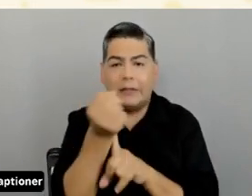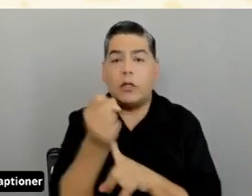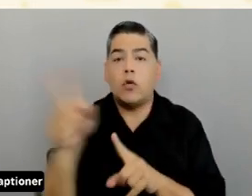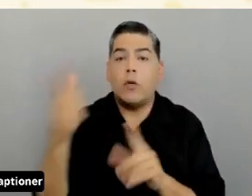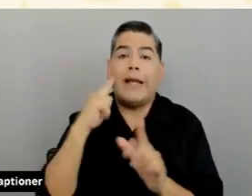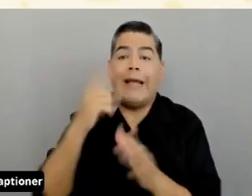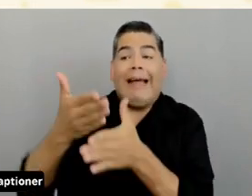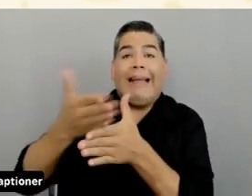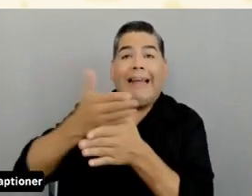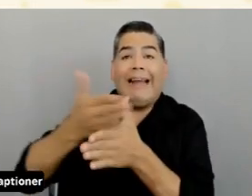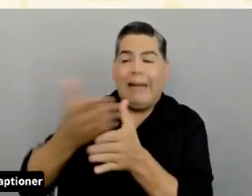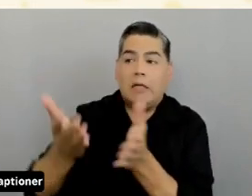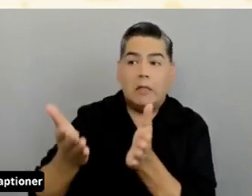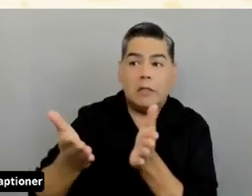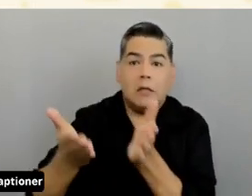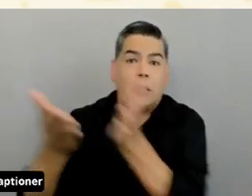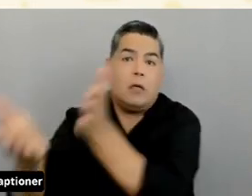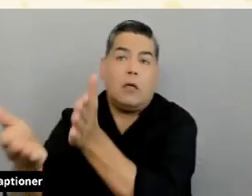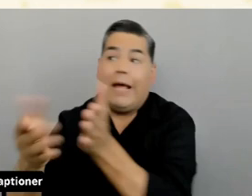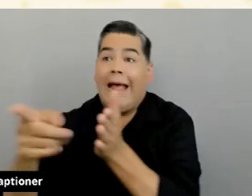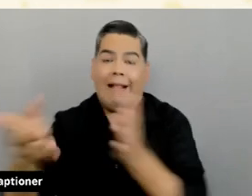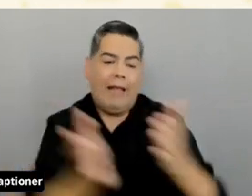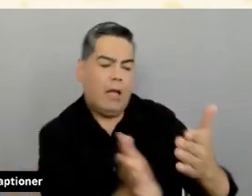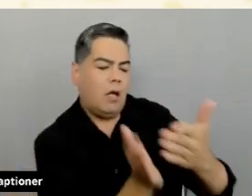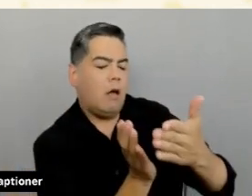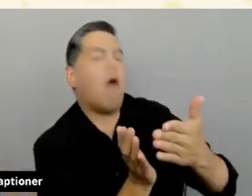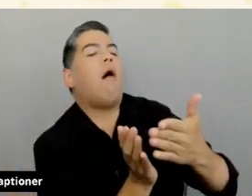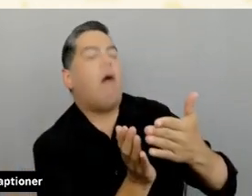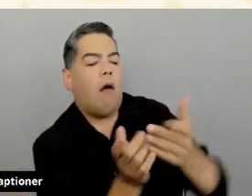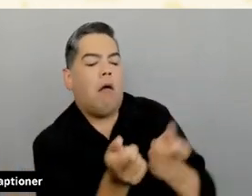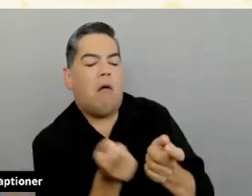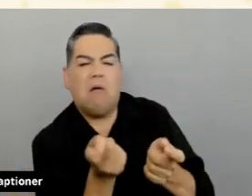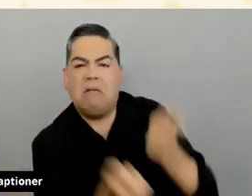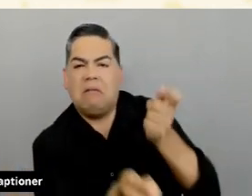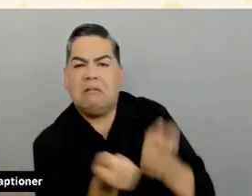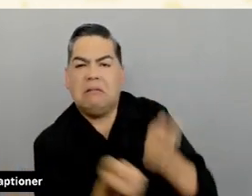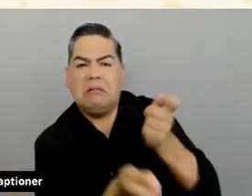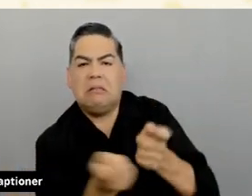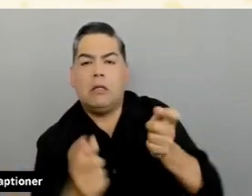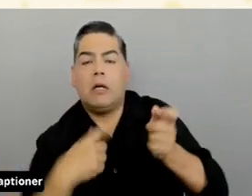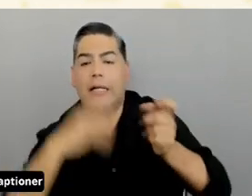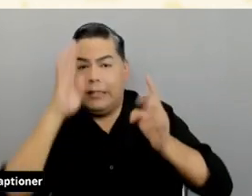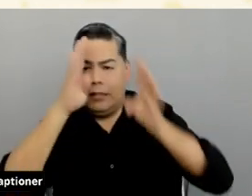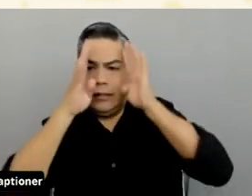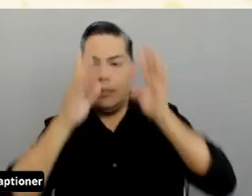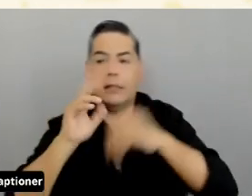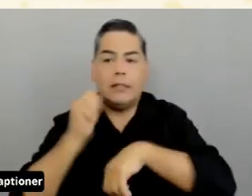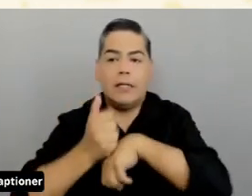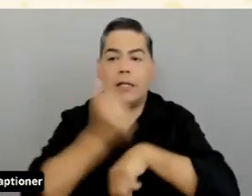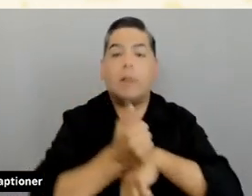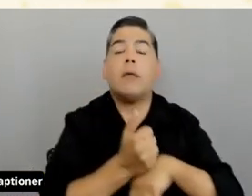and they can manipulate information in a way that can create customized environments